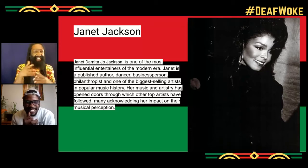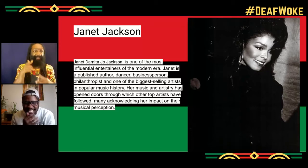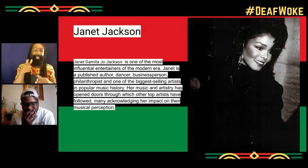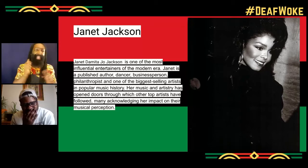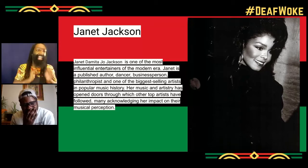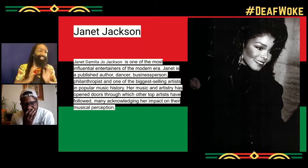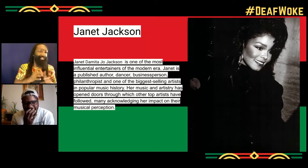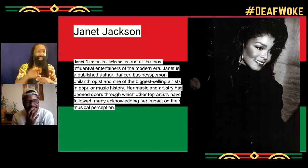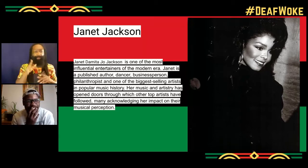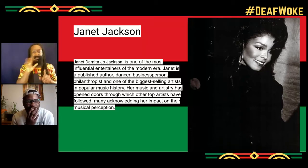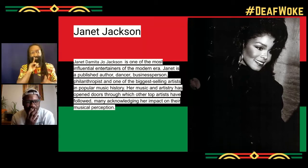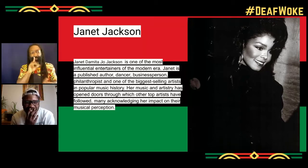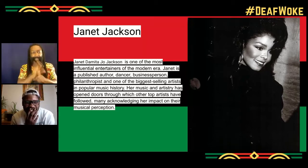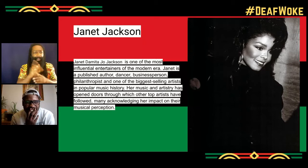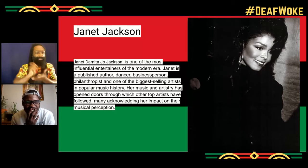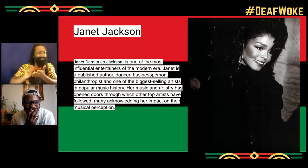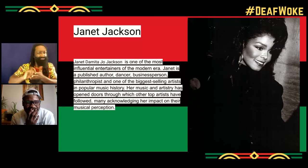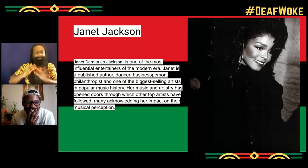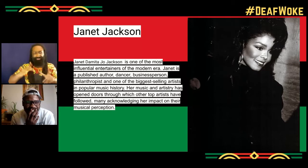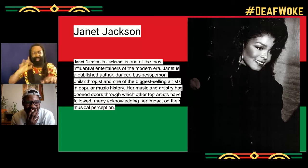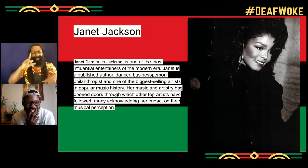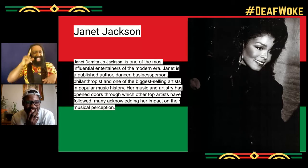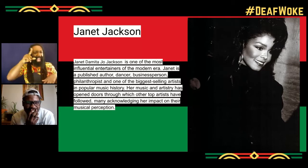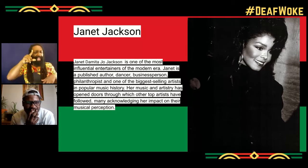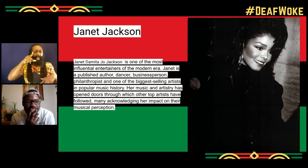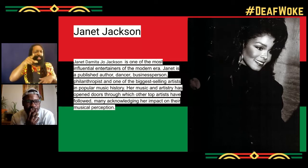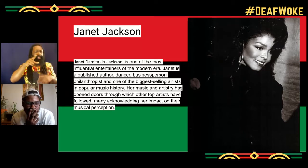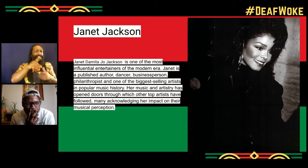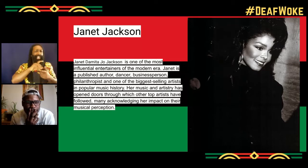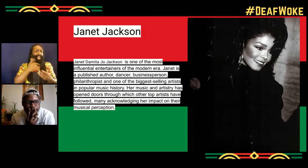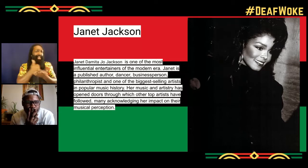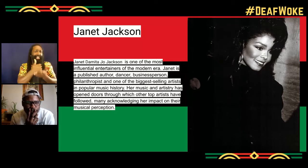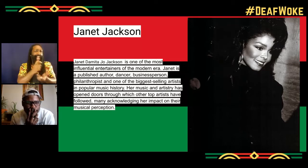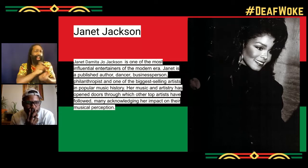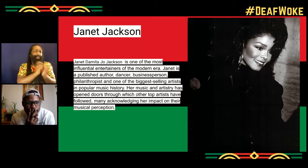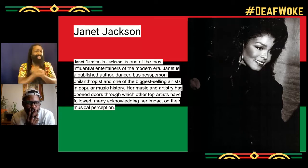Oh, you know. She's an entertainer.